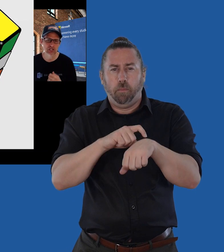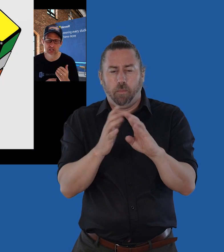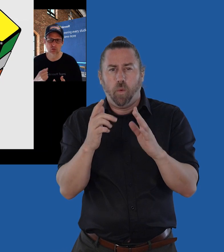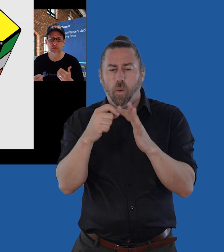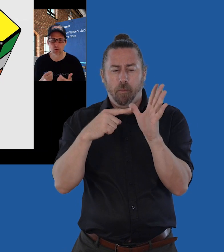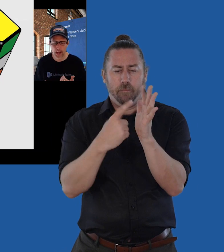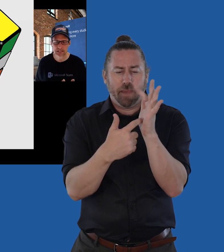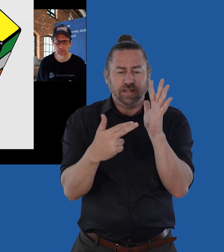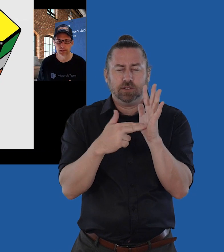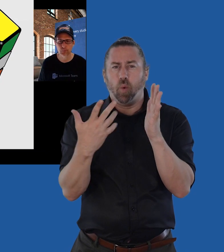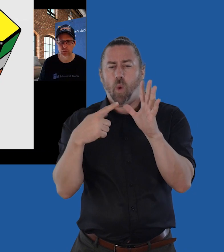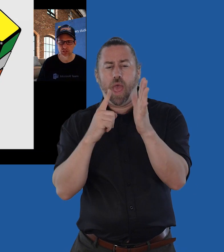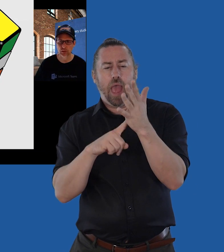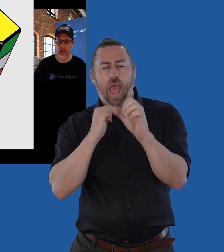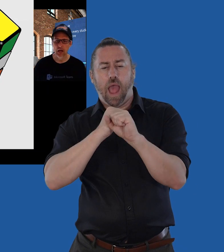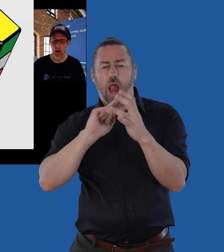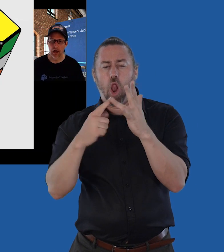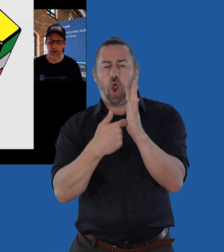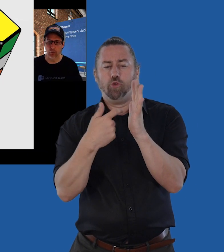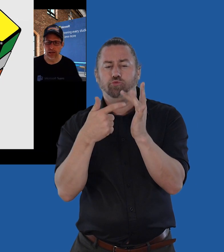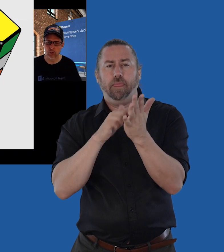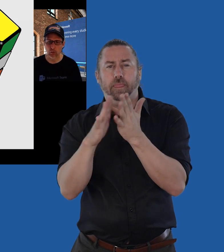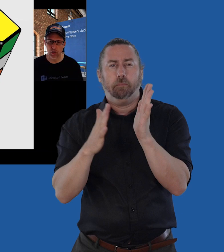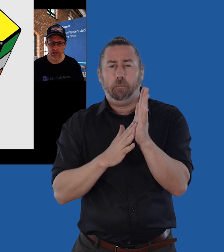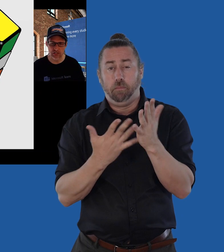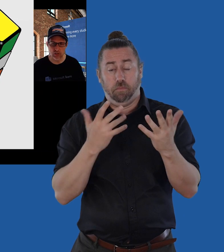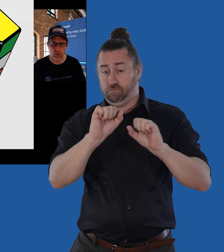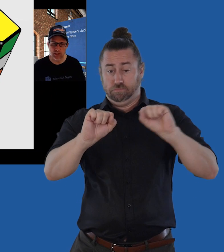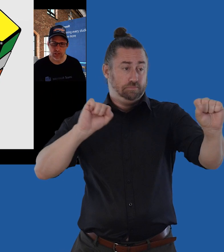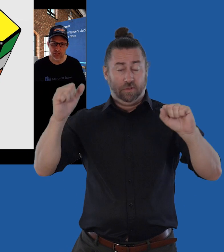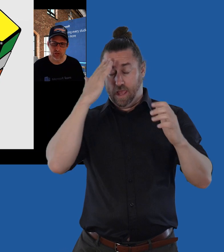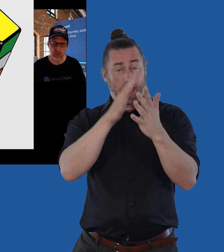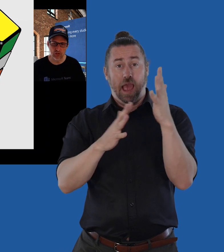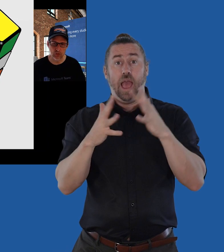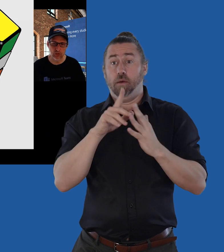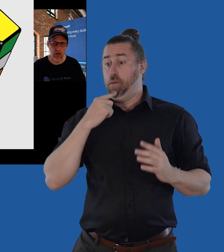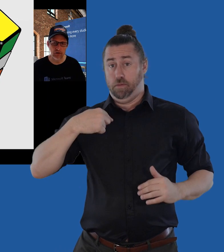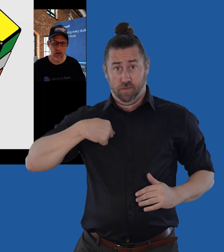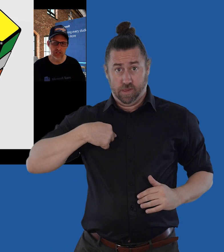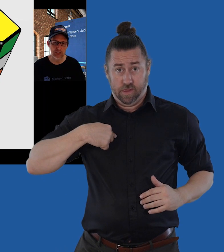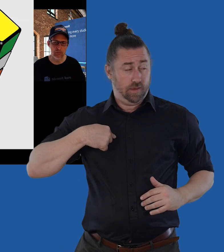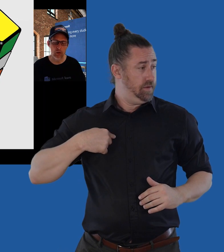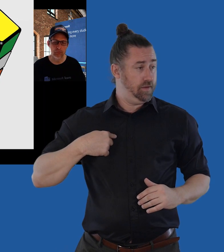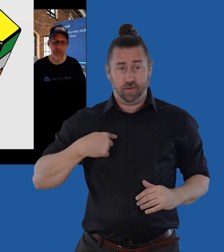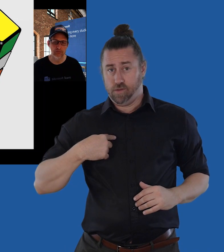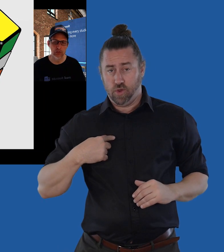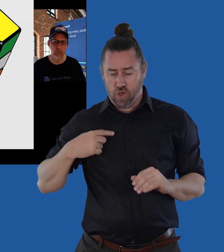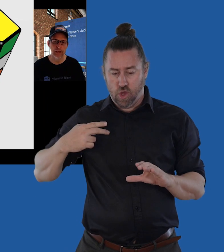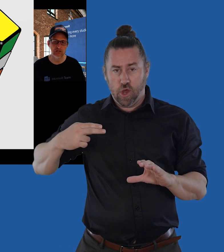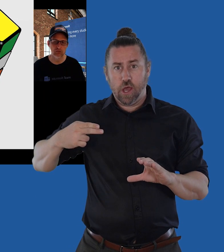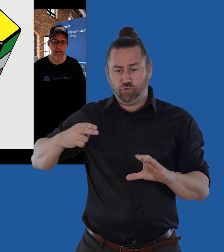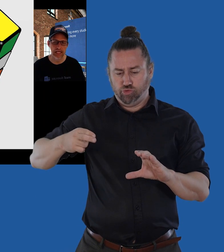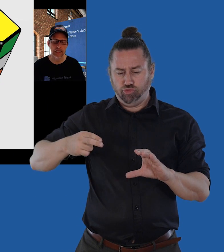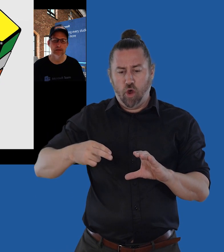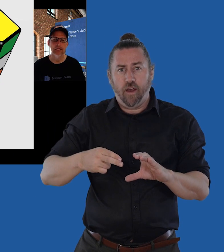there's all different ways that people can do it. I don't know about you, but what I used to do is I used to use a screwdriver, and I used to pop this little piece right here.